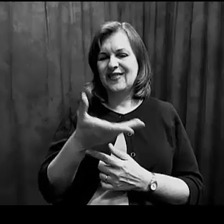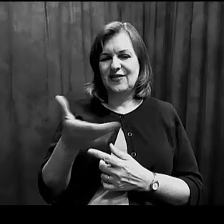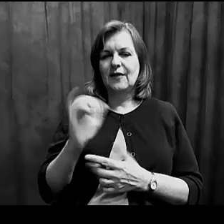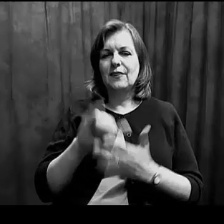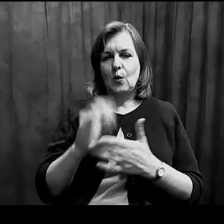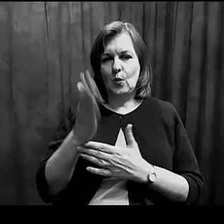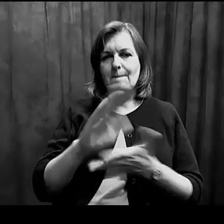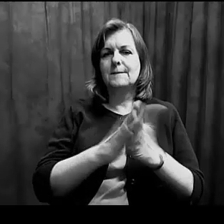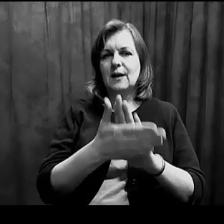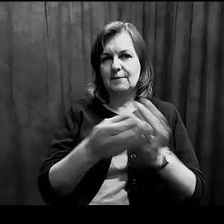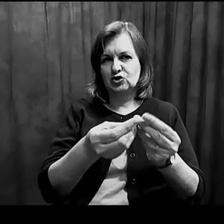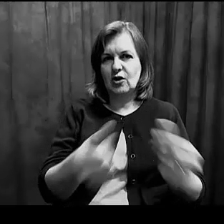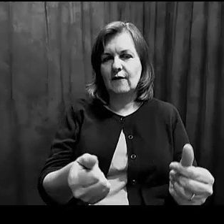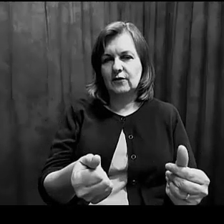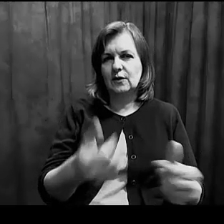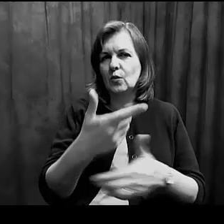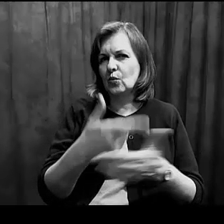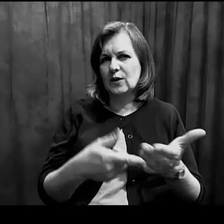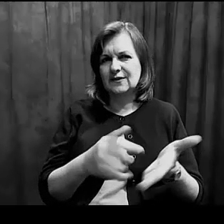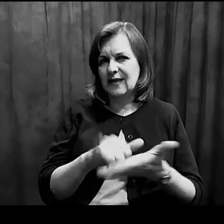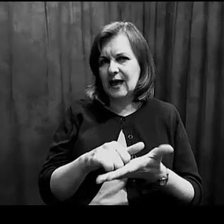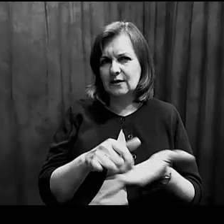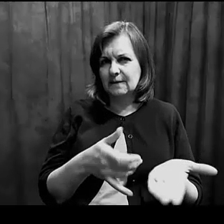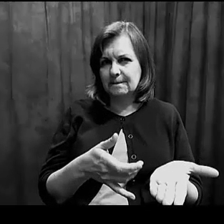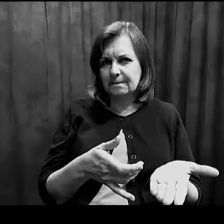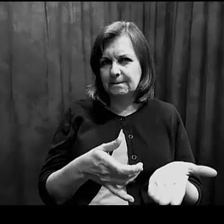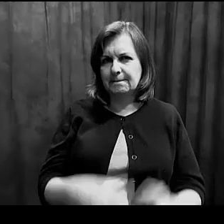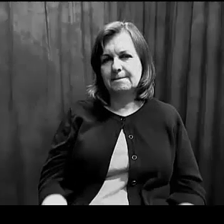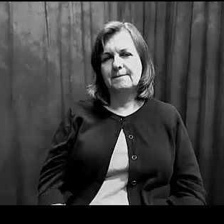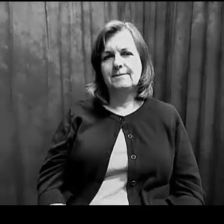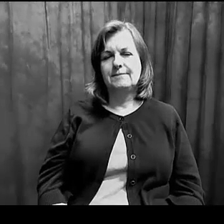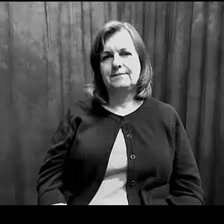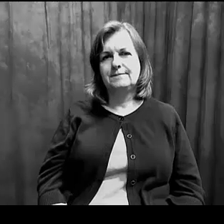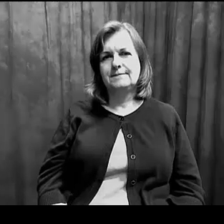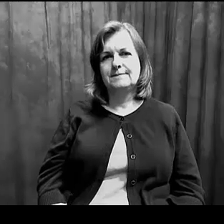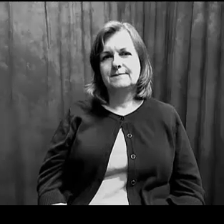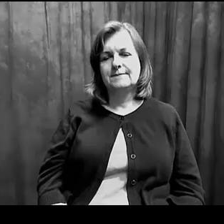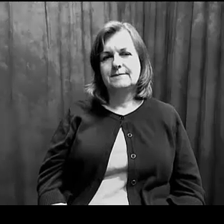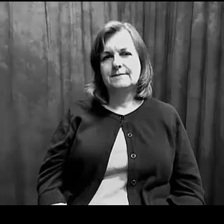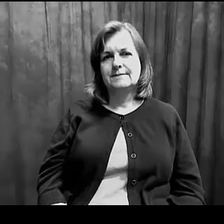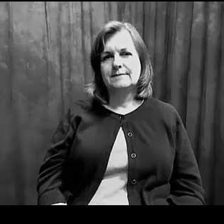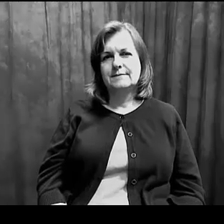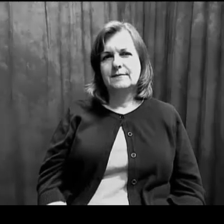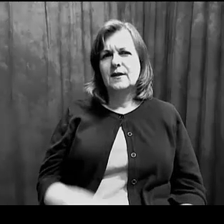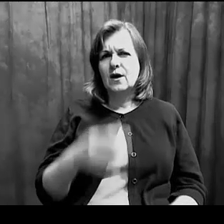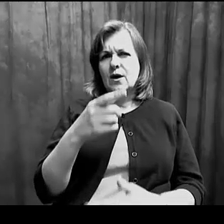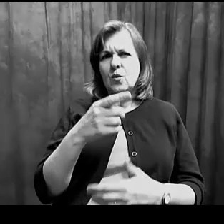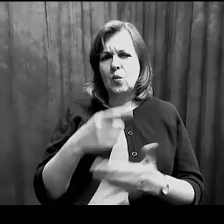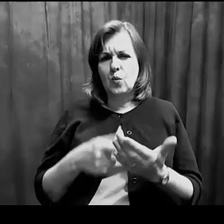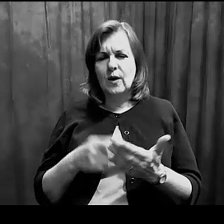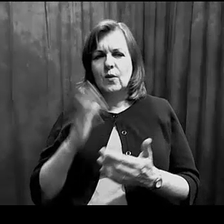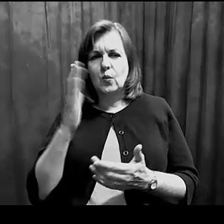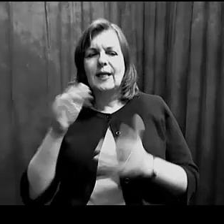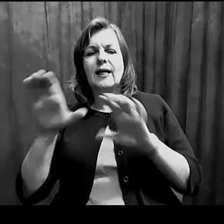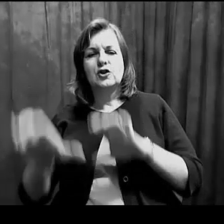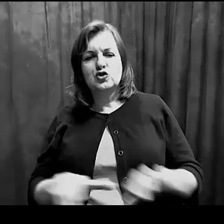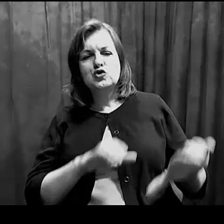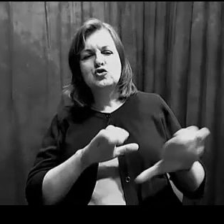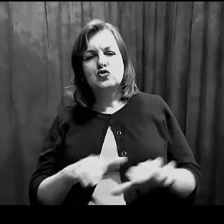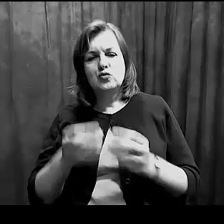solute is the thing being dissolved what is being dissolved?